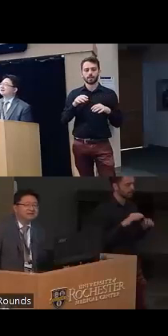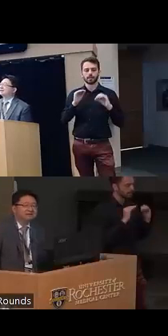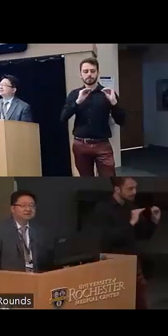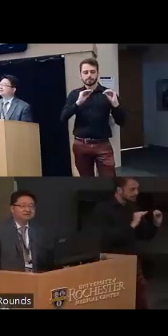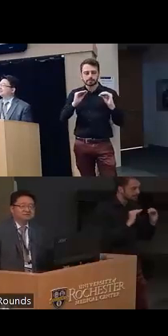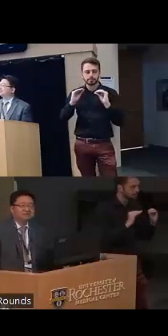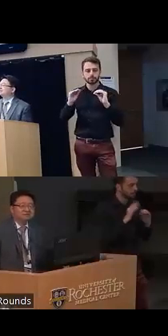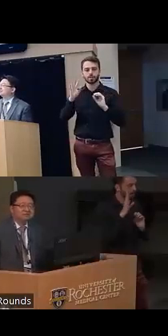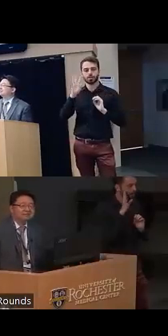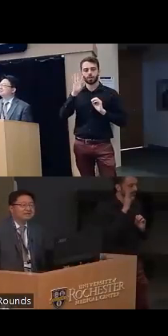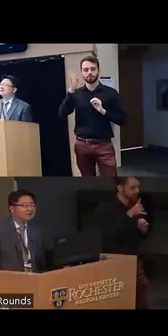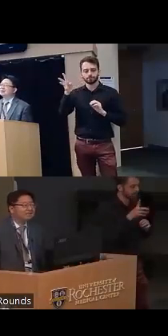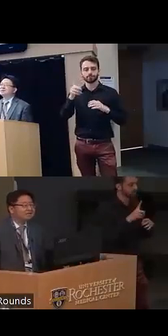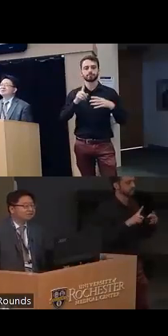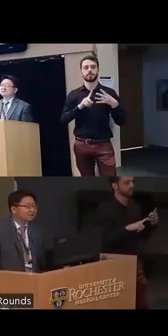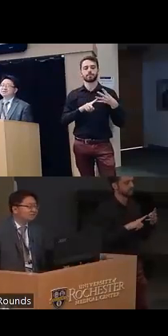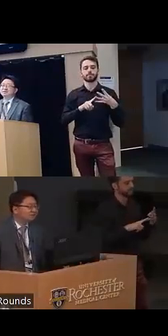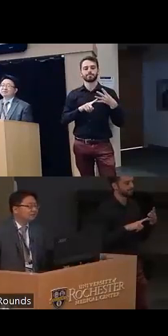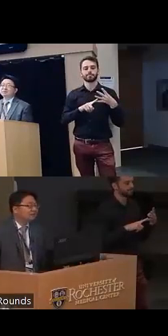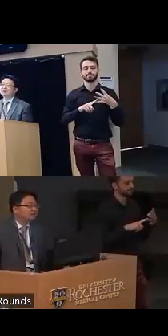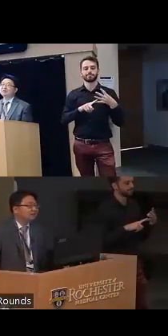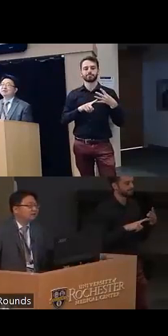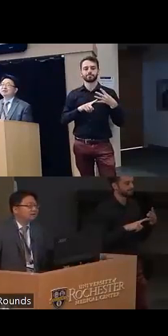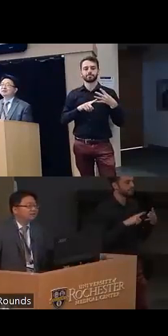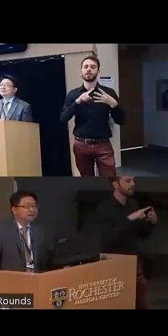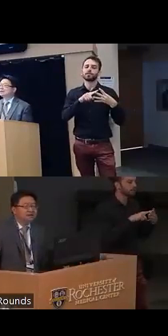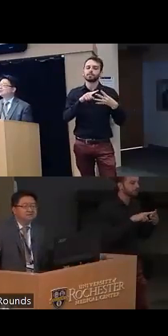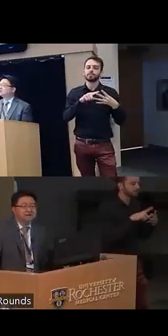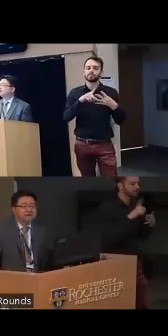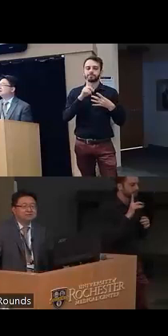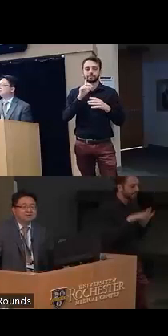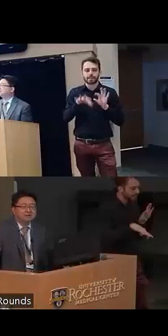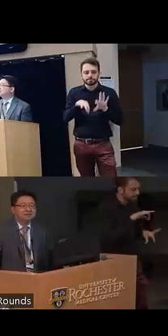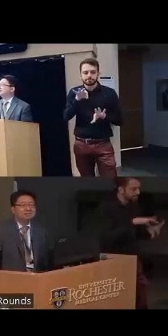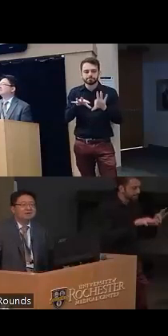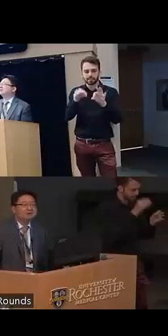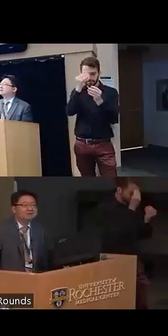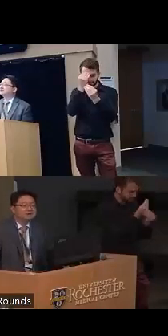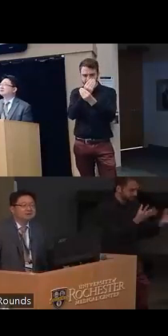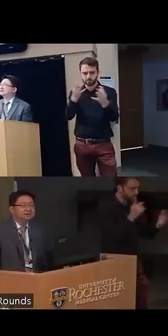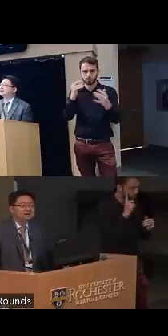the line you know maybe inauguration is key for all in relation to how we want to come across